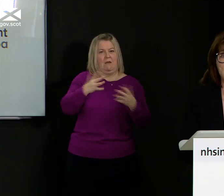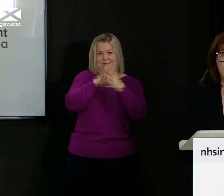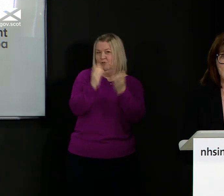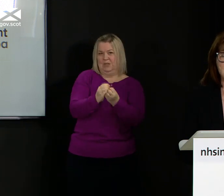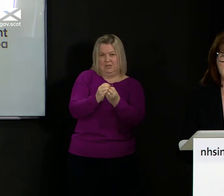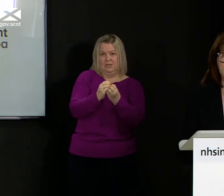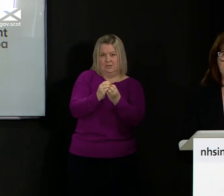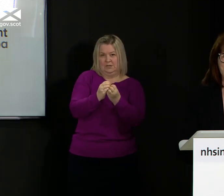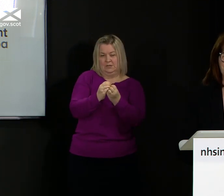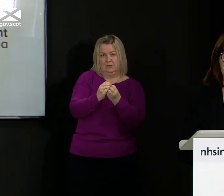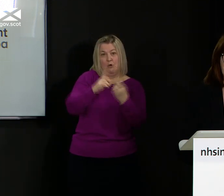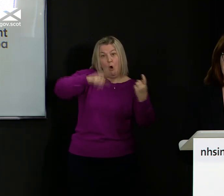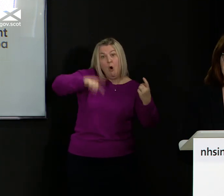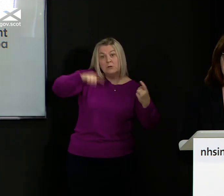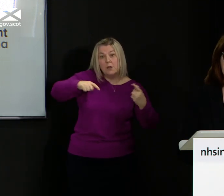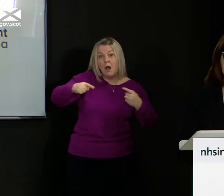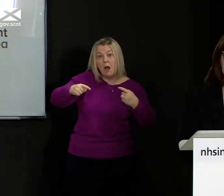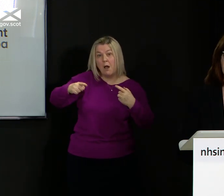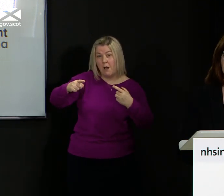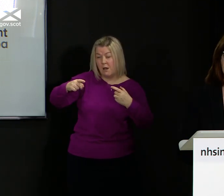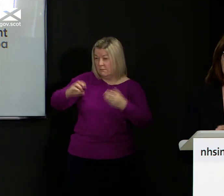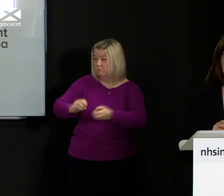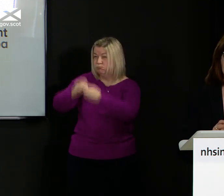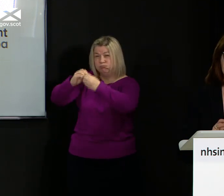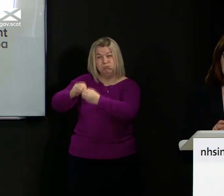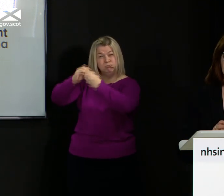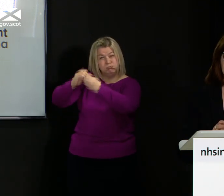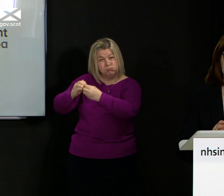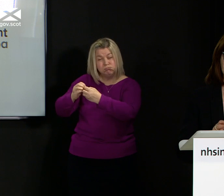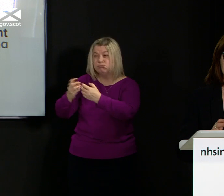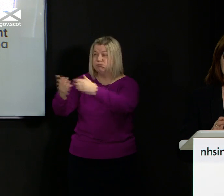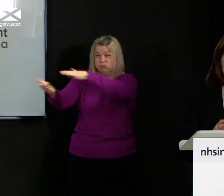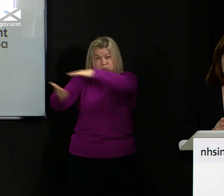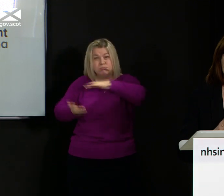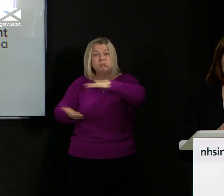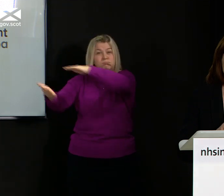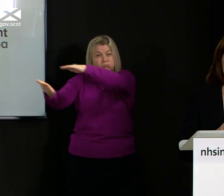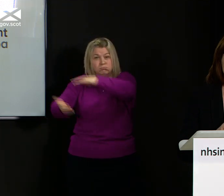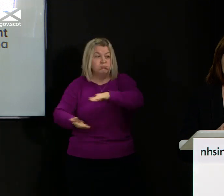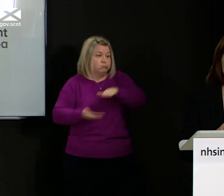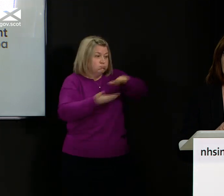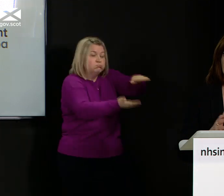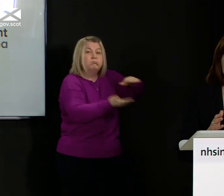Orders are continuously being made and we are modelling the stock levels that we have